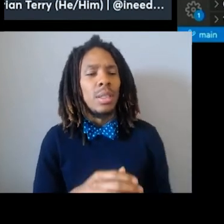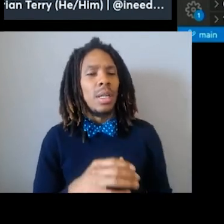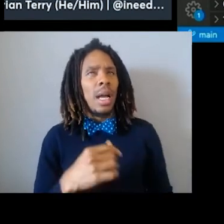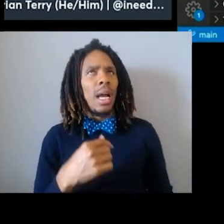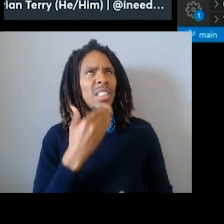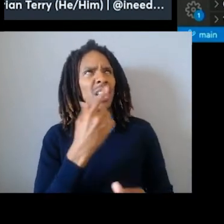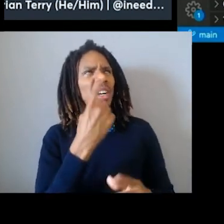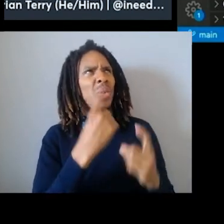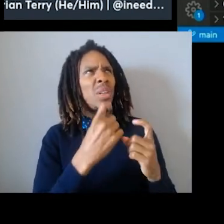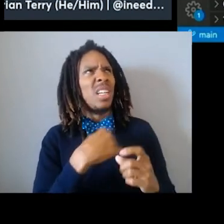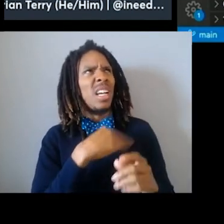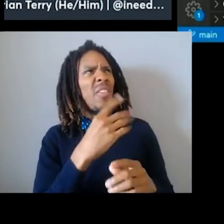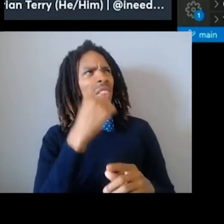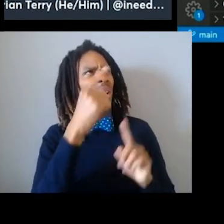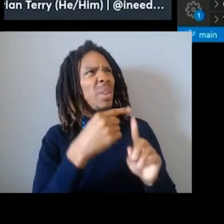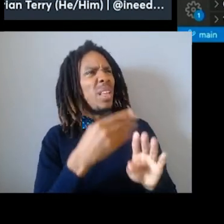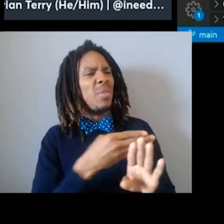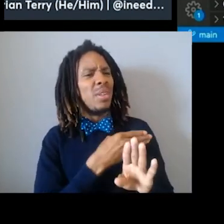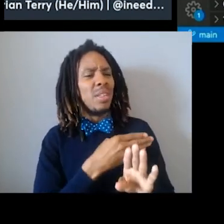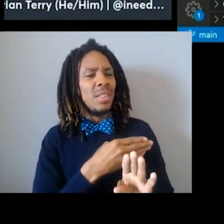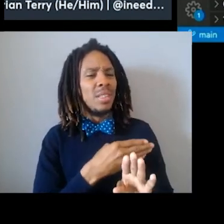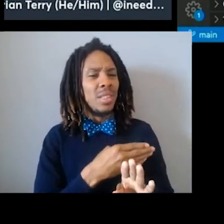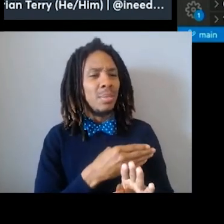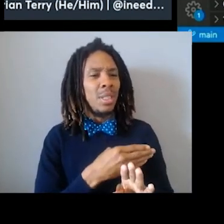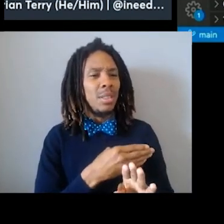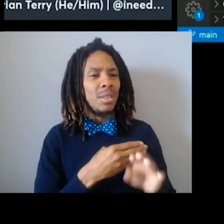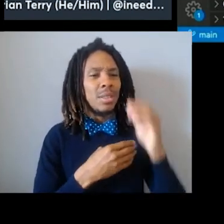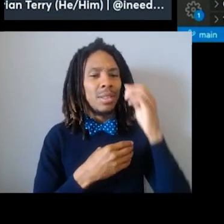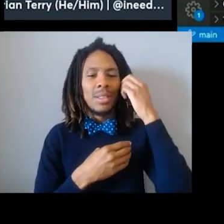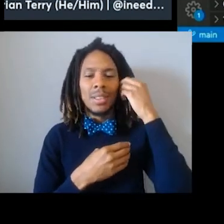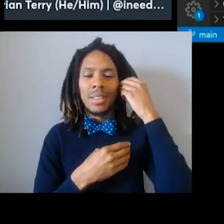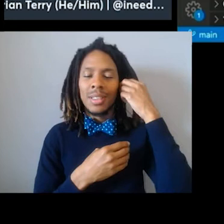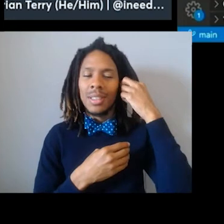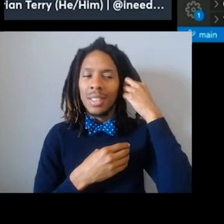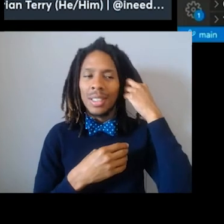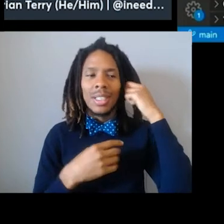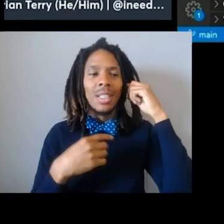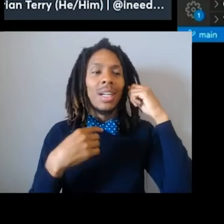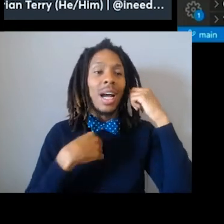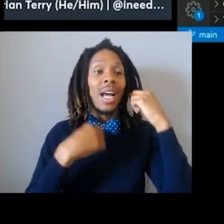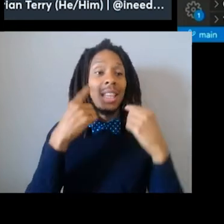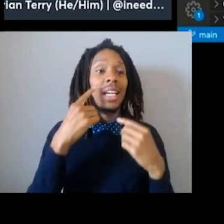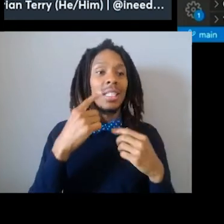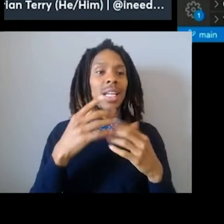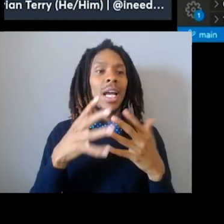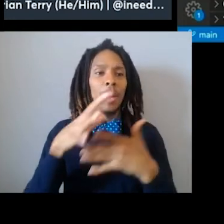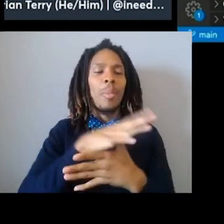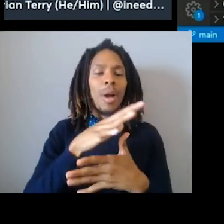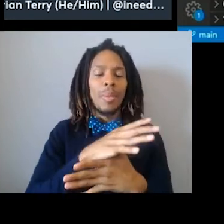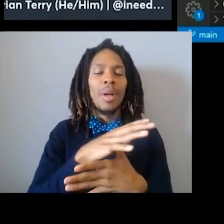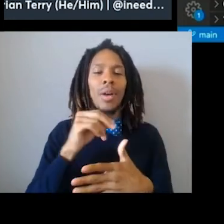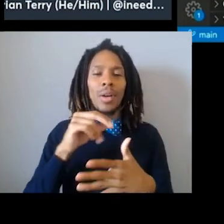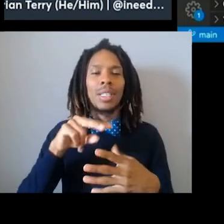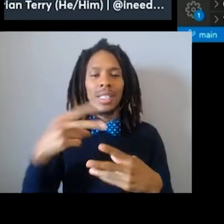I believe the answer is just primary and secondary. I could be wrong. So maybe in the show notes,